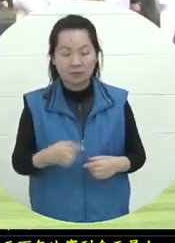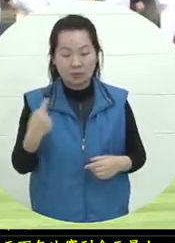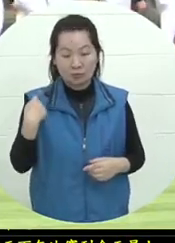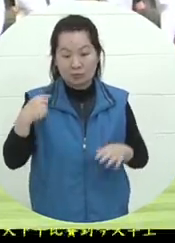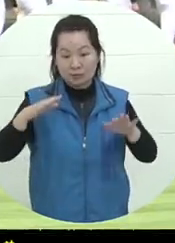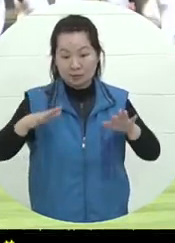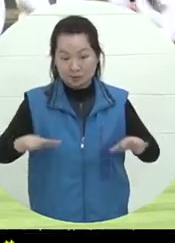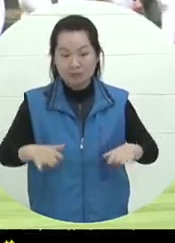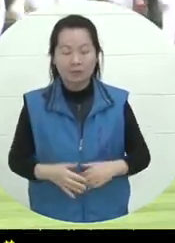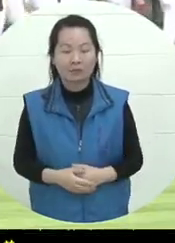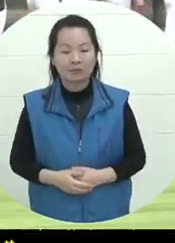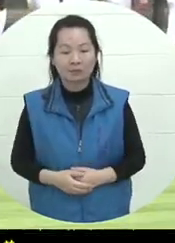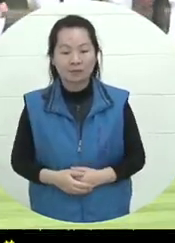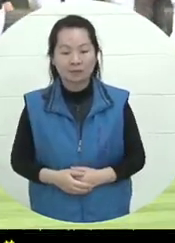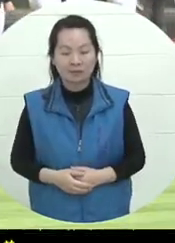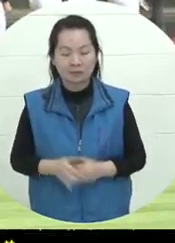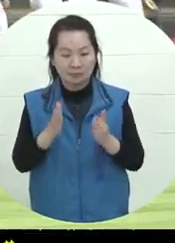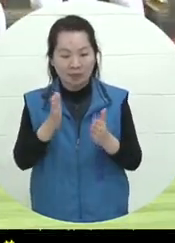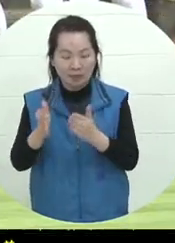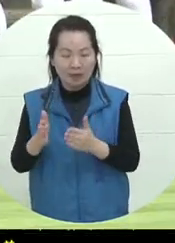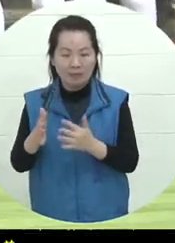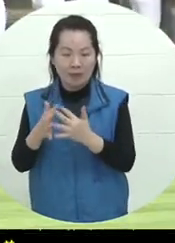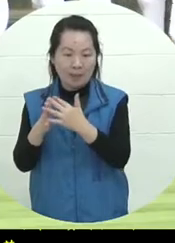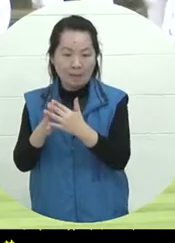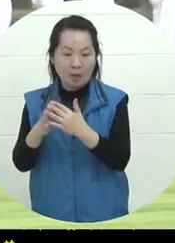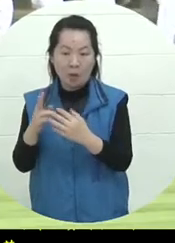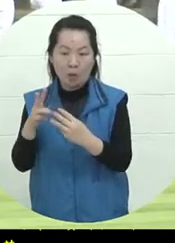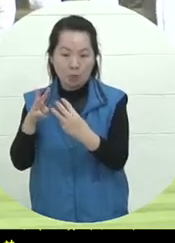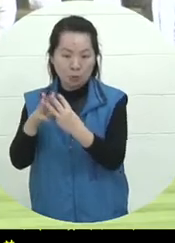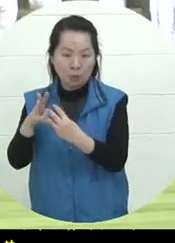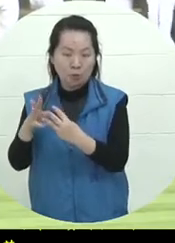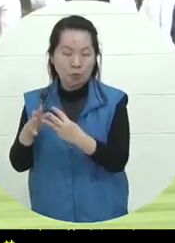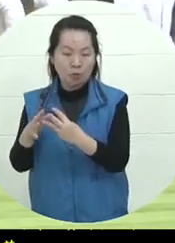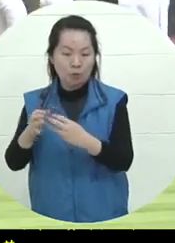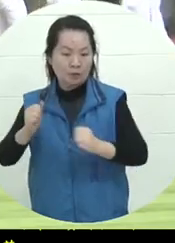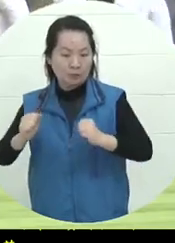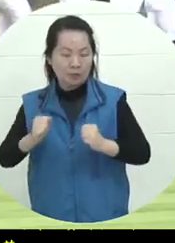If an American team faces a team from the Americas and successfully wins its second consecutive victory,